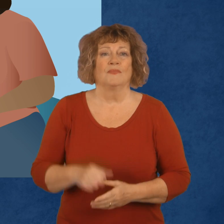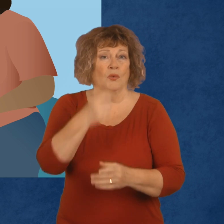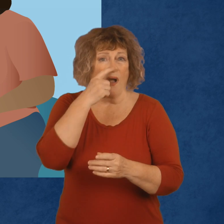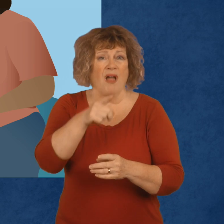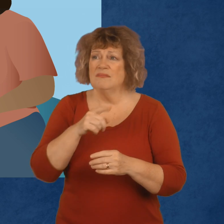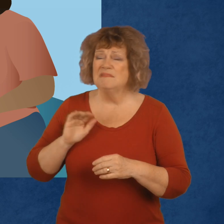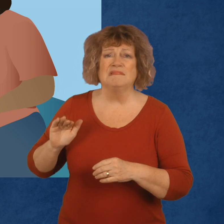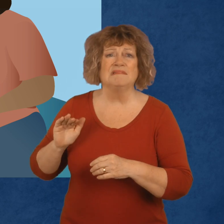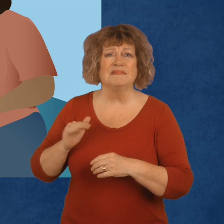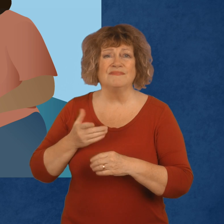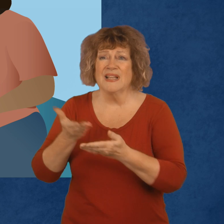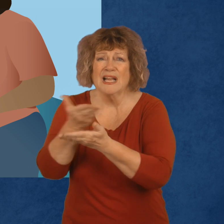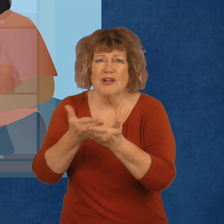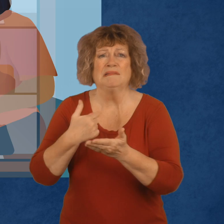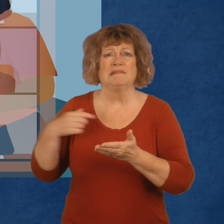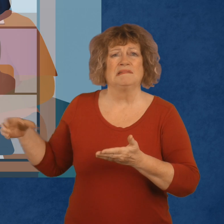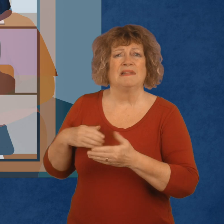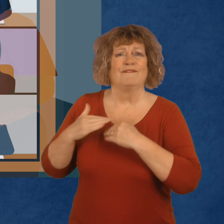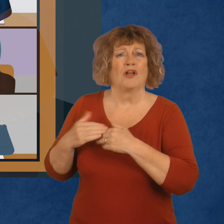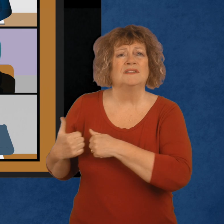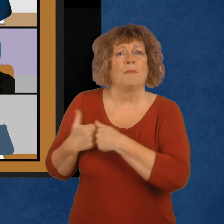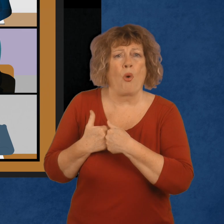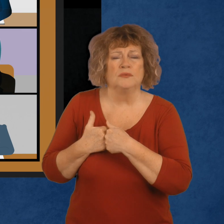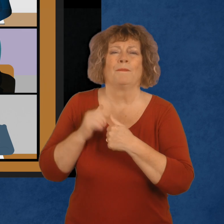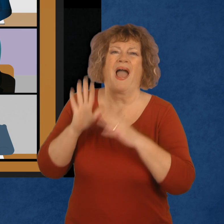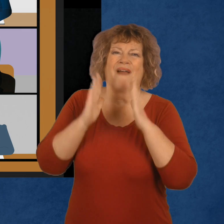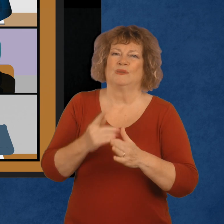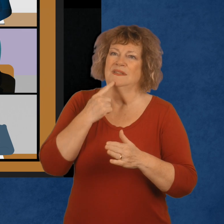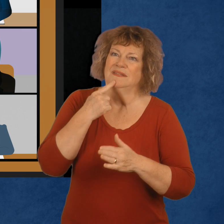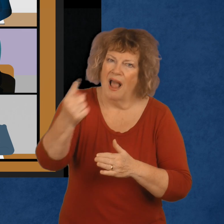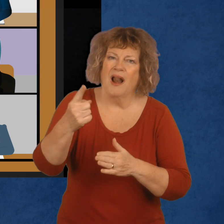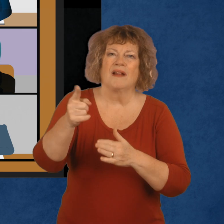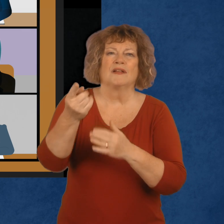during the hearing, but do let the tribunal know in advance.